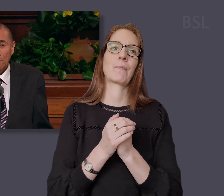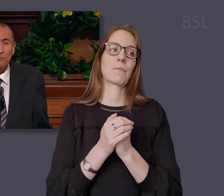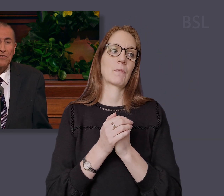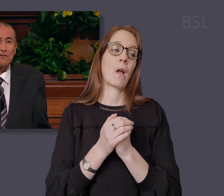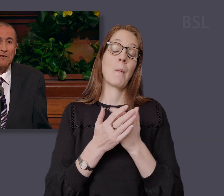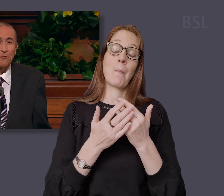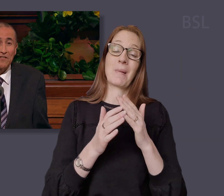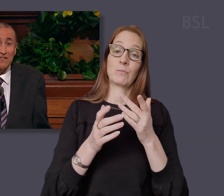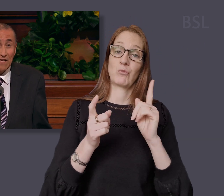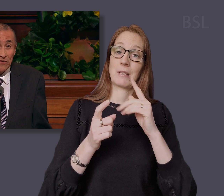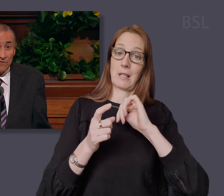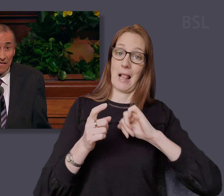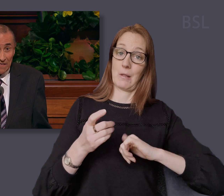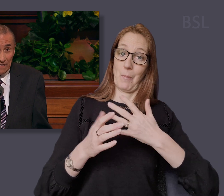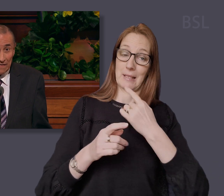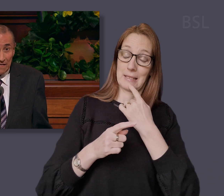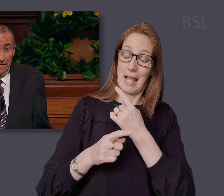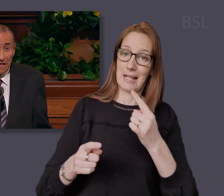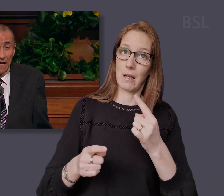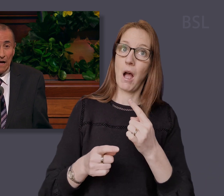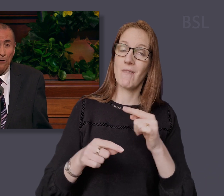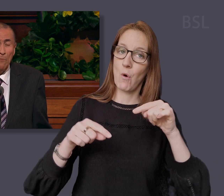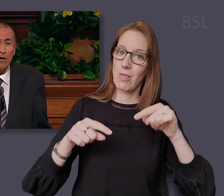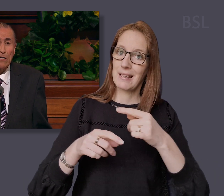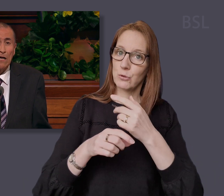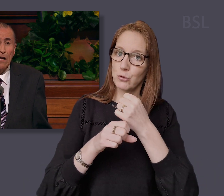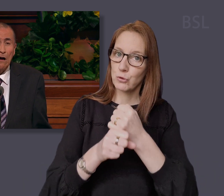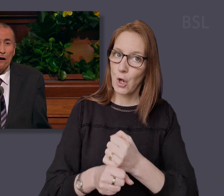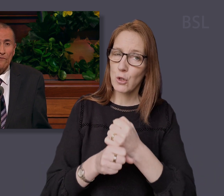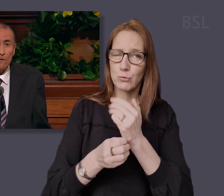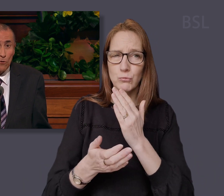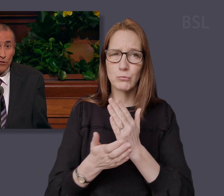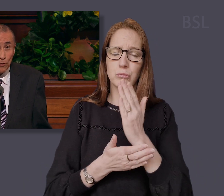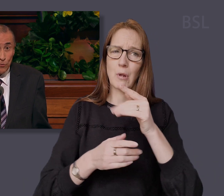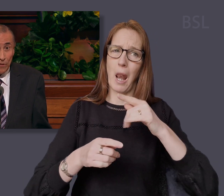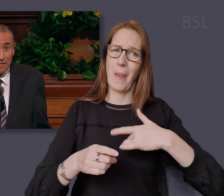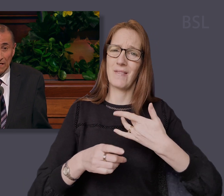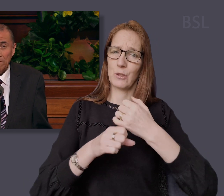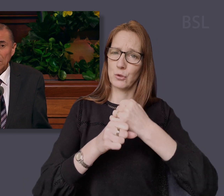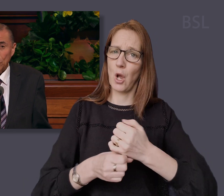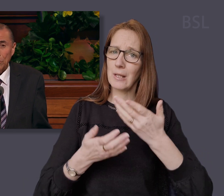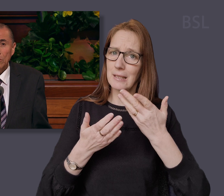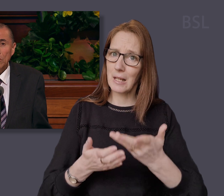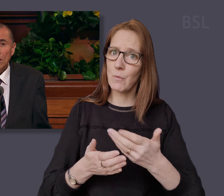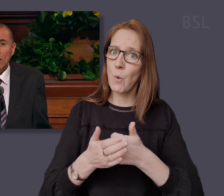More recently, President Nelson has said: “A hallmark of the Lord’s true and living Church